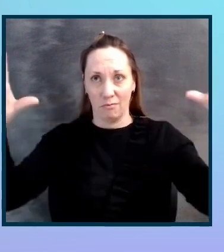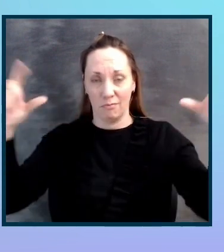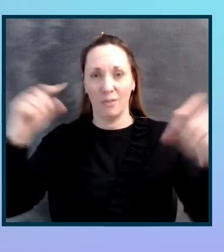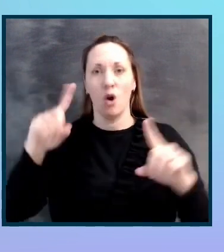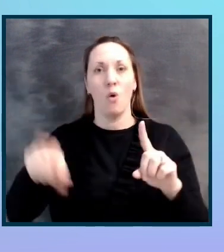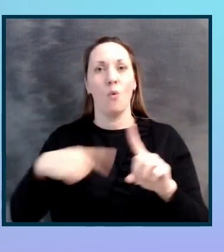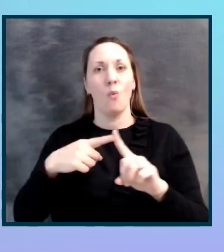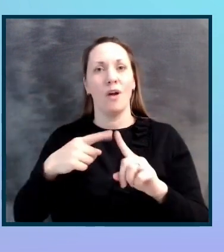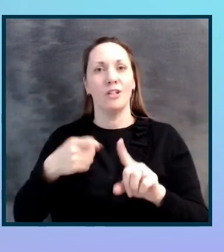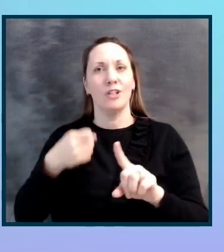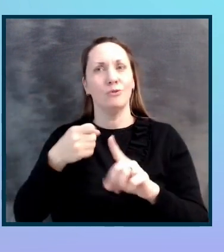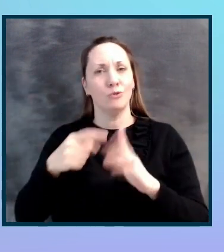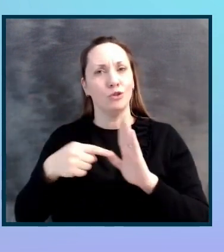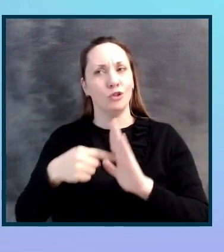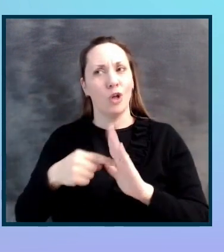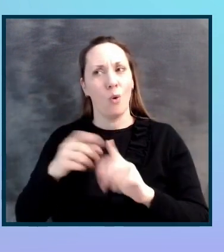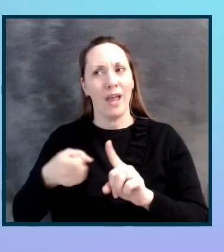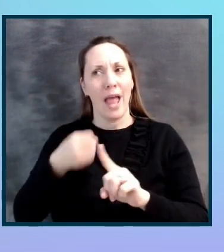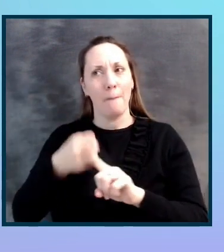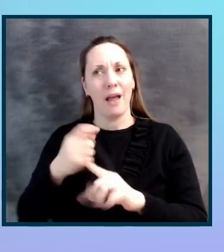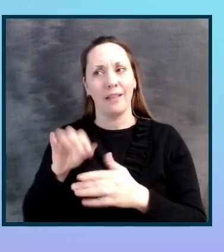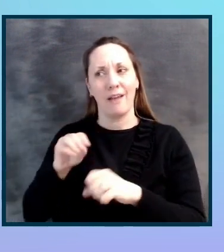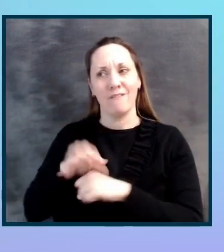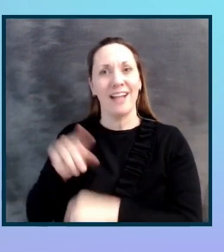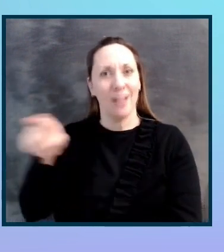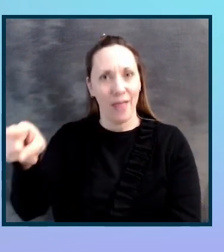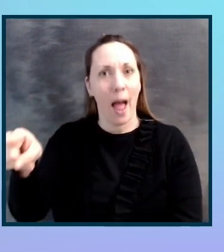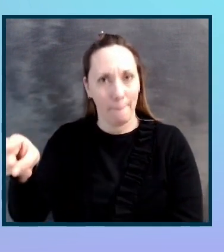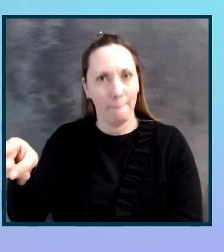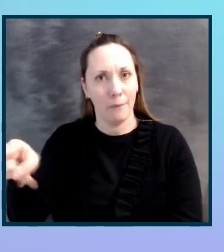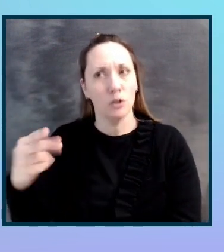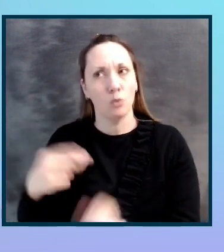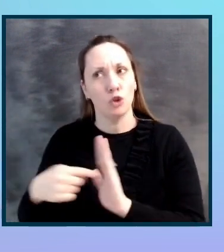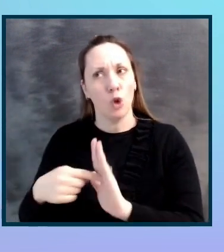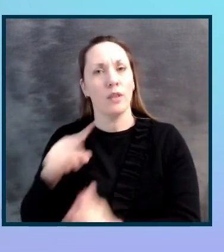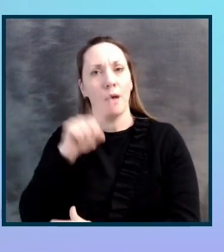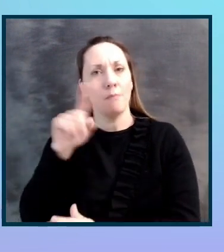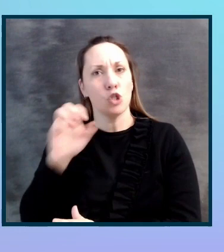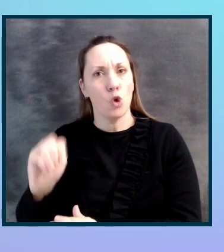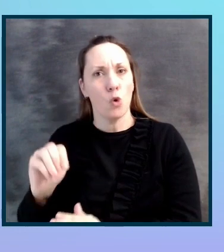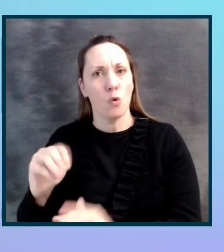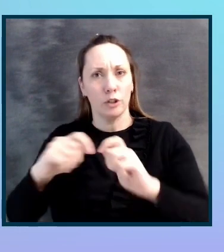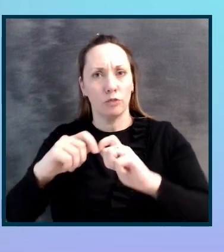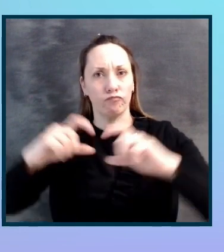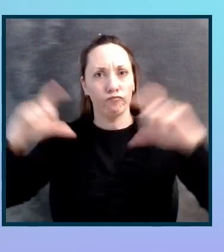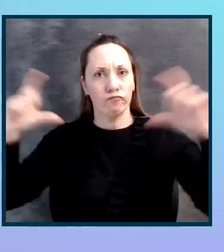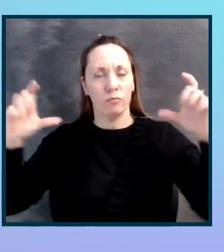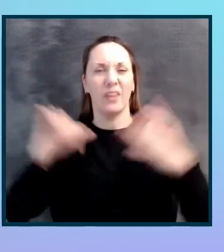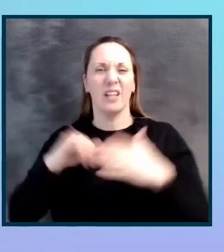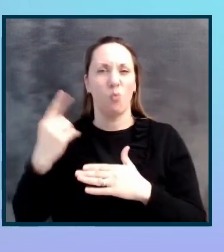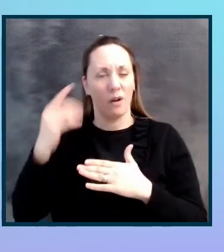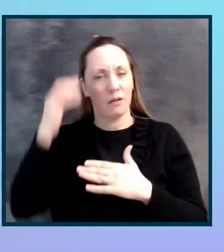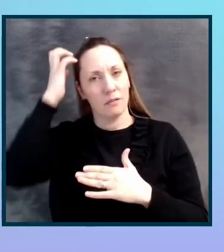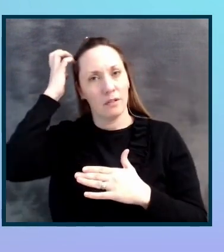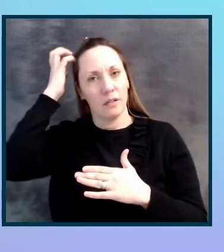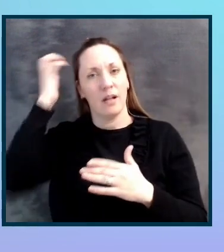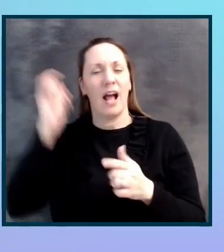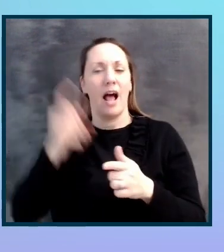of something that affects them, they'll start to get on board a little bit more. And Zoom seems to be one of the bigger ones. In there when you start see content starts to clash and things like that.